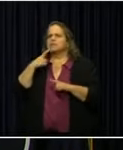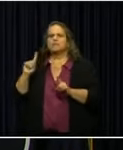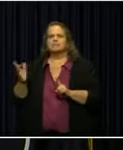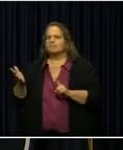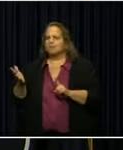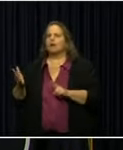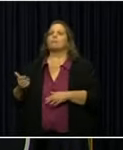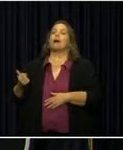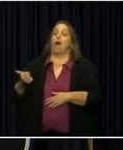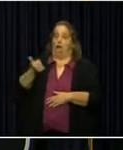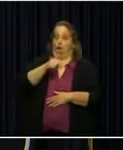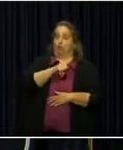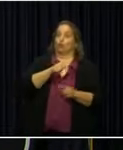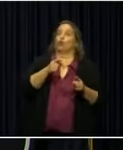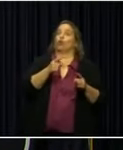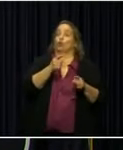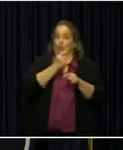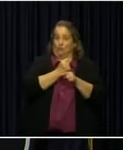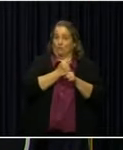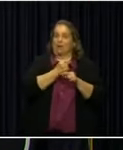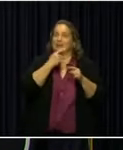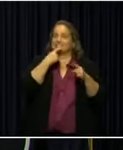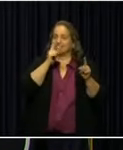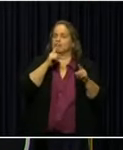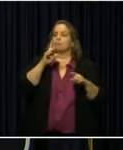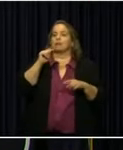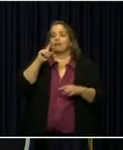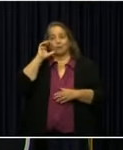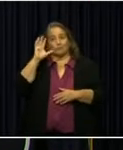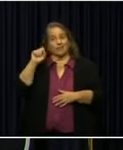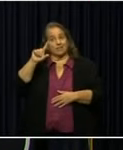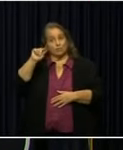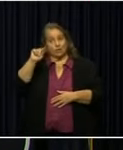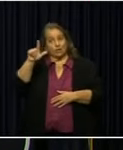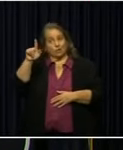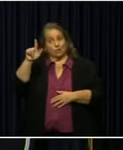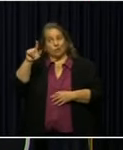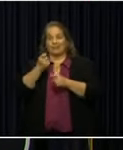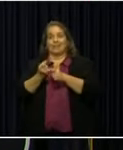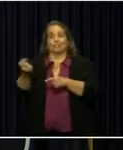AND WHILE I ADMIT THAT THAT IS NOT A DATE CERTAIN, I HOPE IT